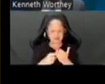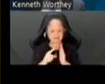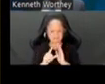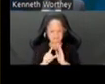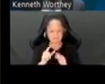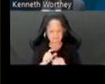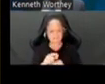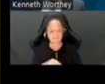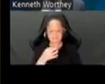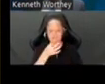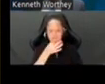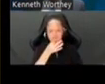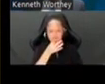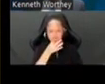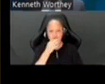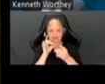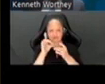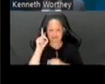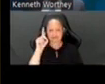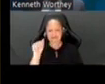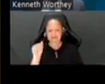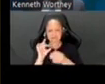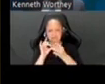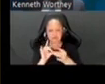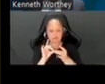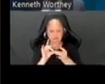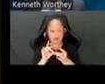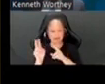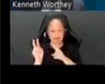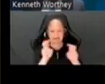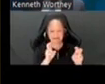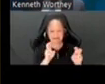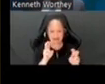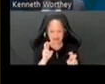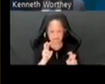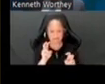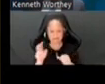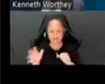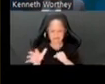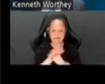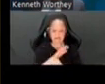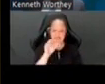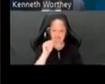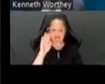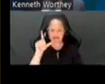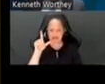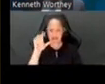The disability-related topics within Money Smart for adults covers ABLE accounts, accessibility